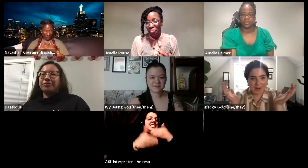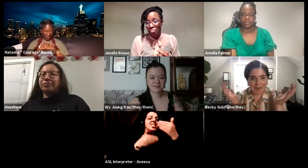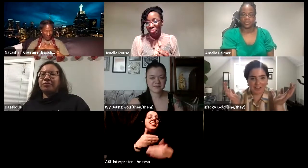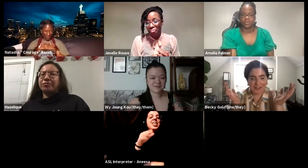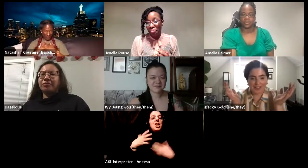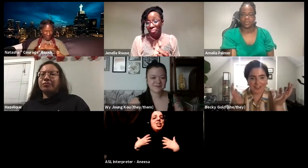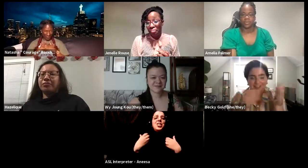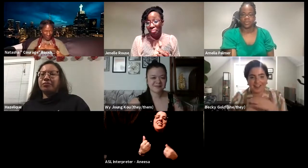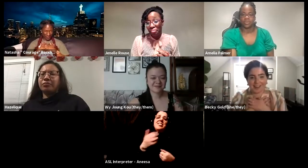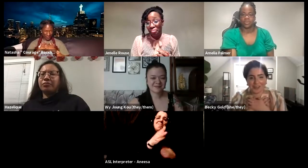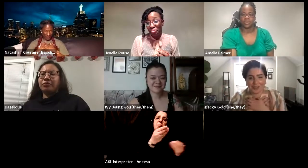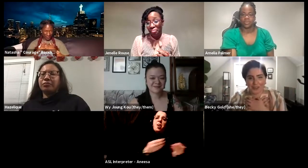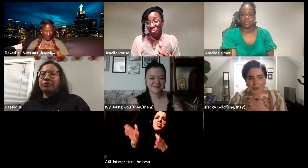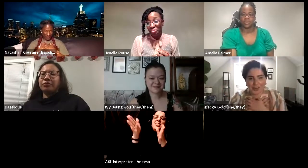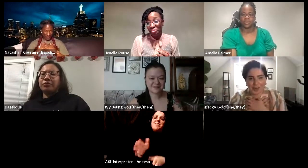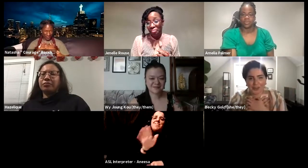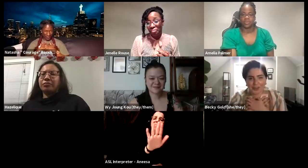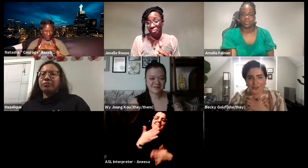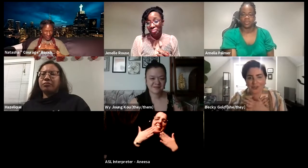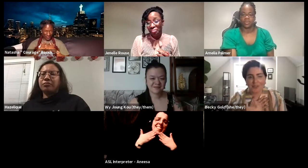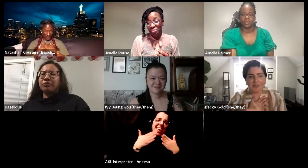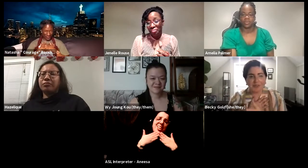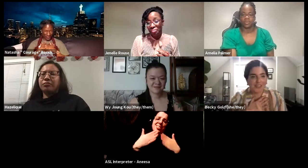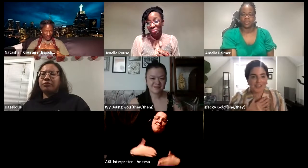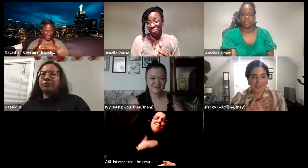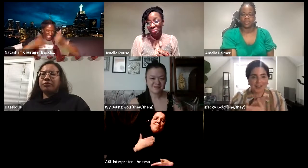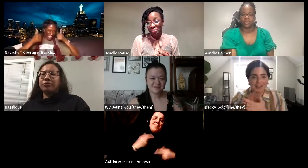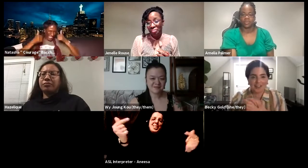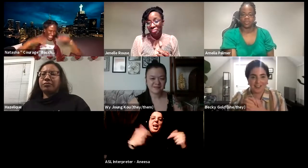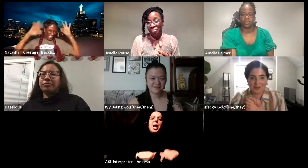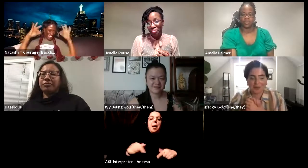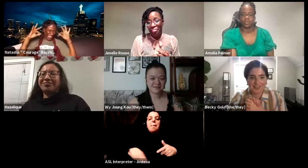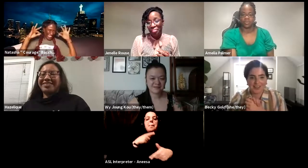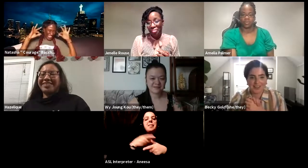moderation. it was such a joy to have you! Amelia, Jenelle and Dominique thank